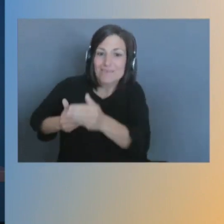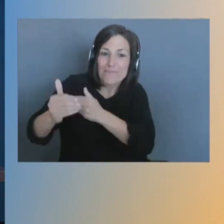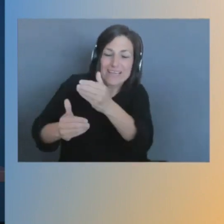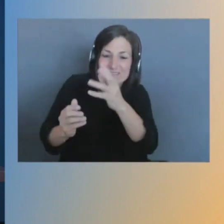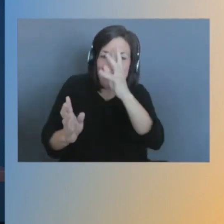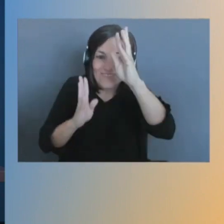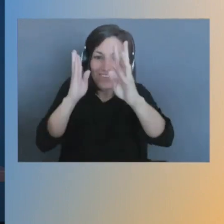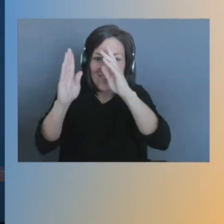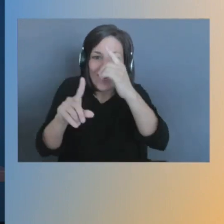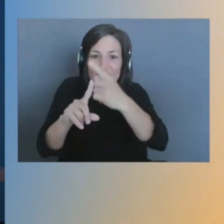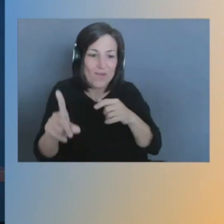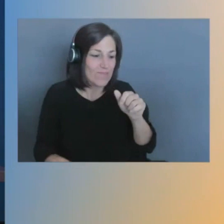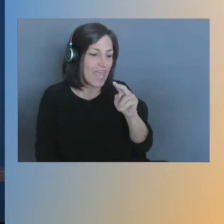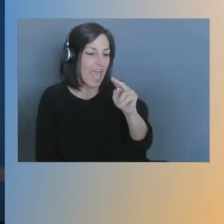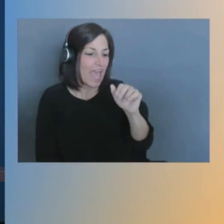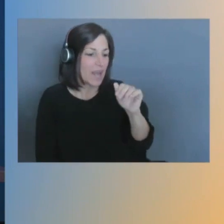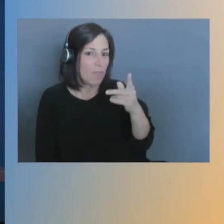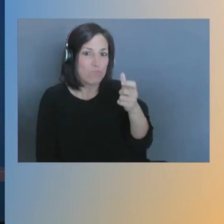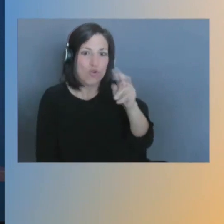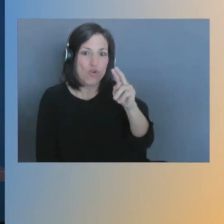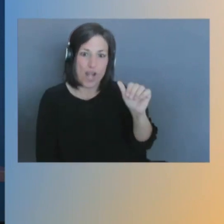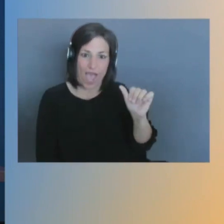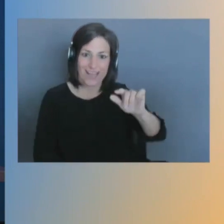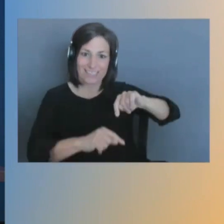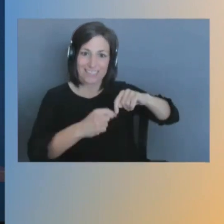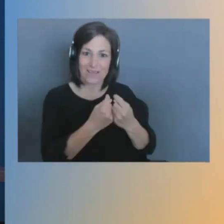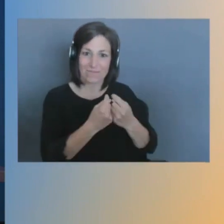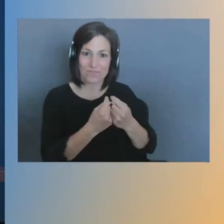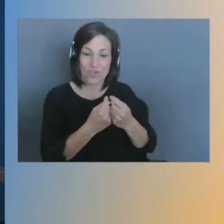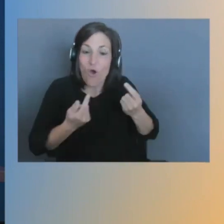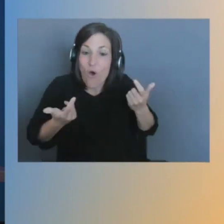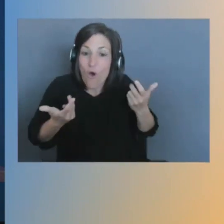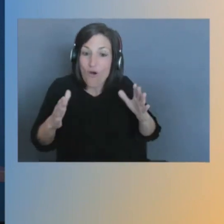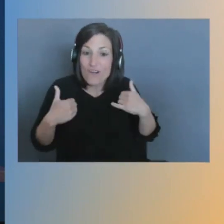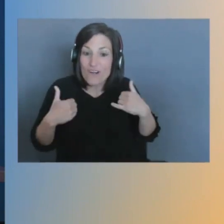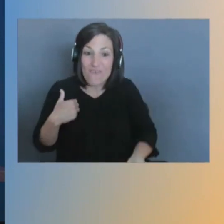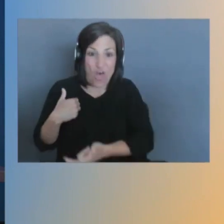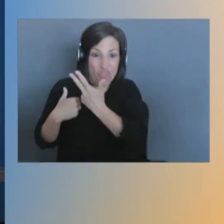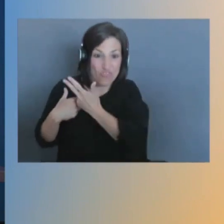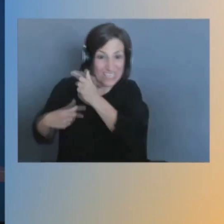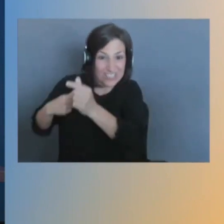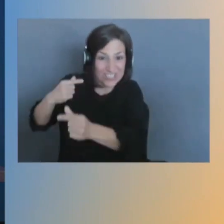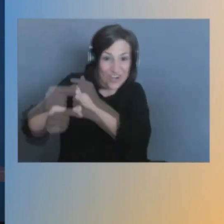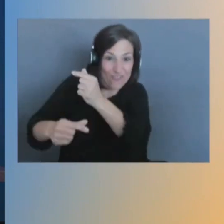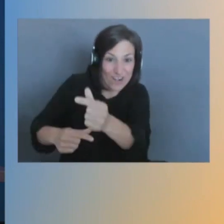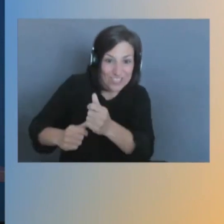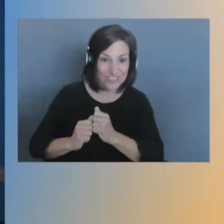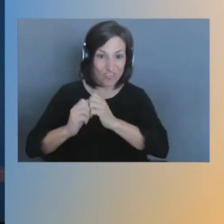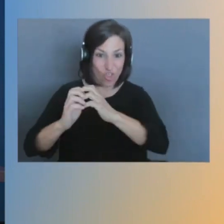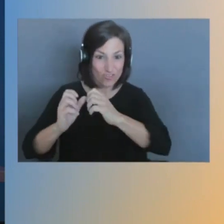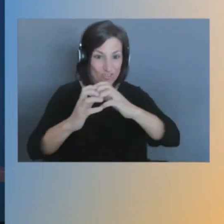with three generations of instances launched in just four years. Yeah, it's been incredible.